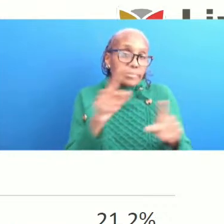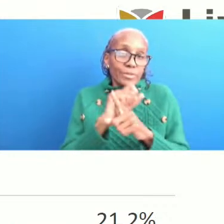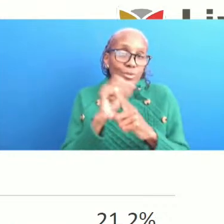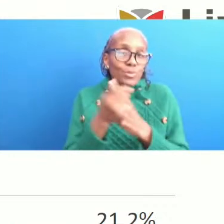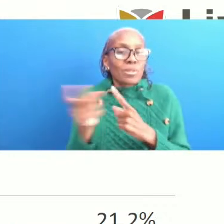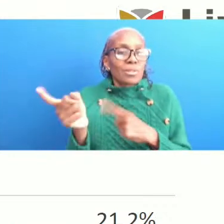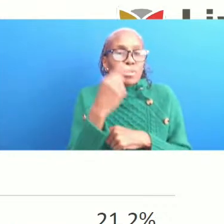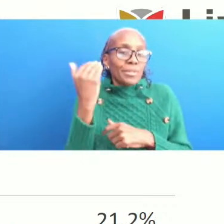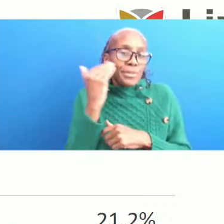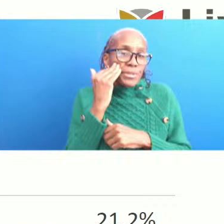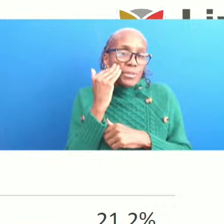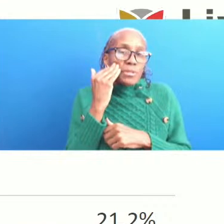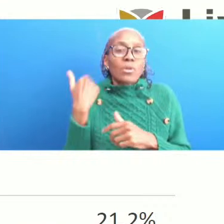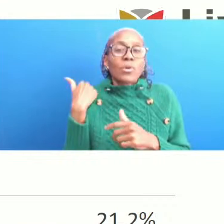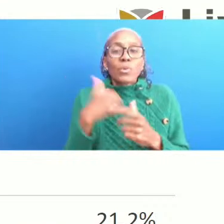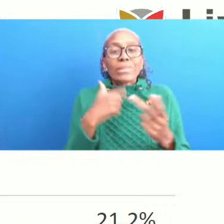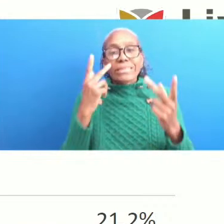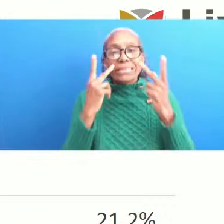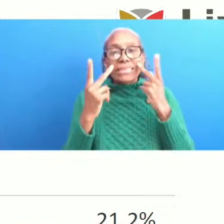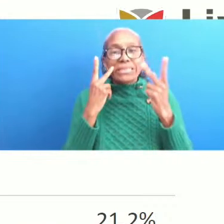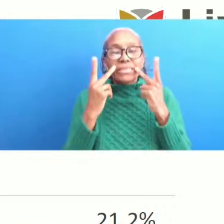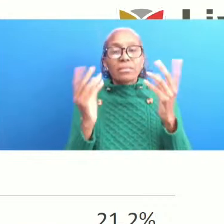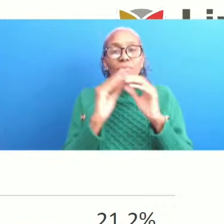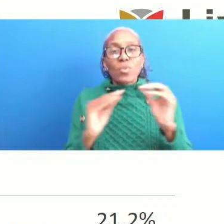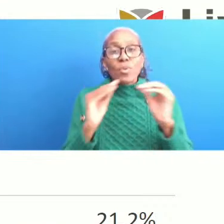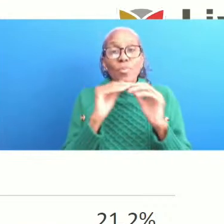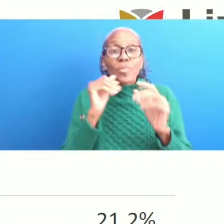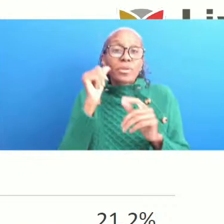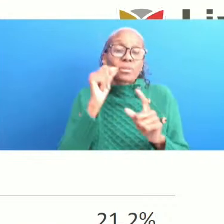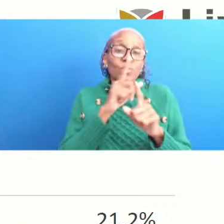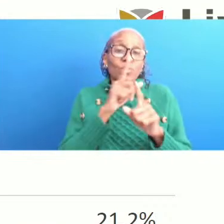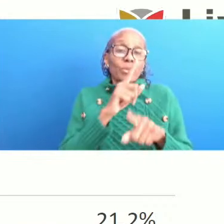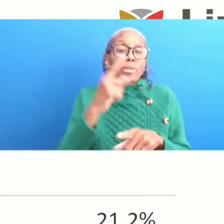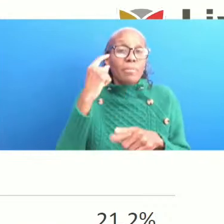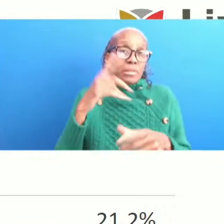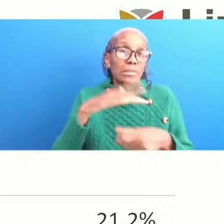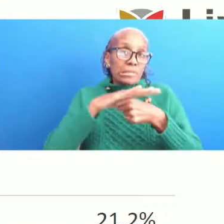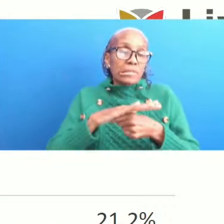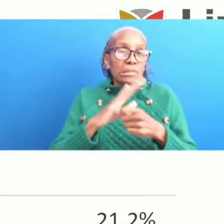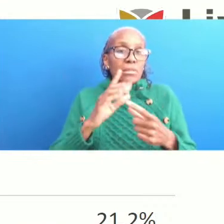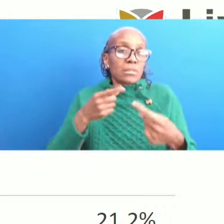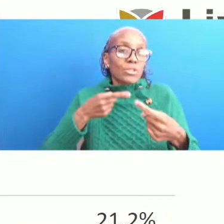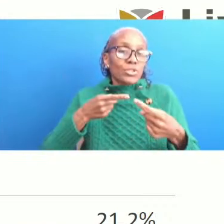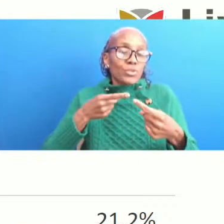ON THE MENTAL HEALTH FRONT AS I THINK EVERYBODY IN THIS